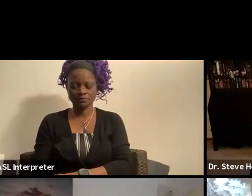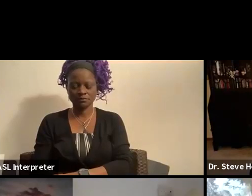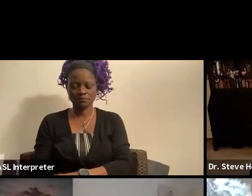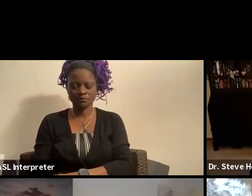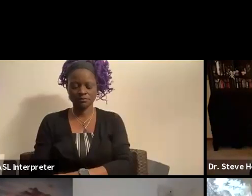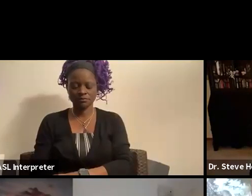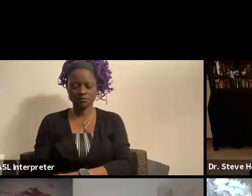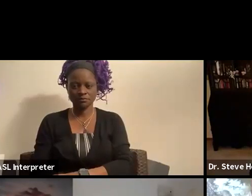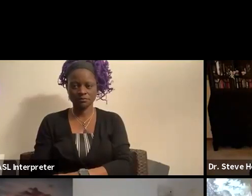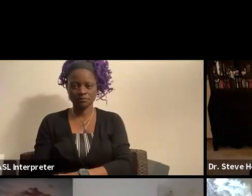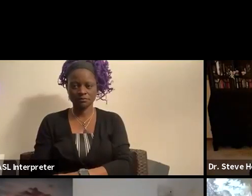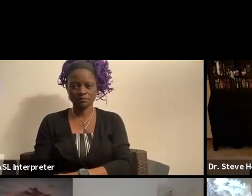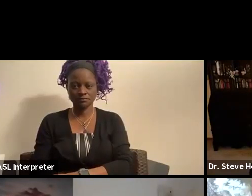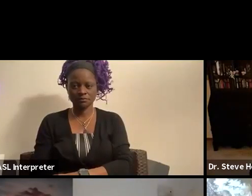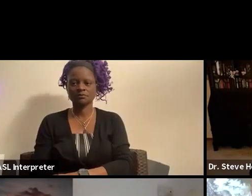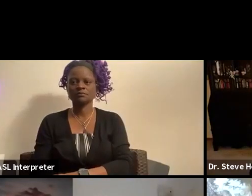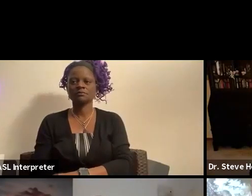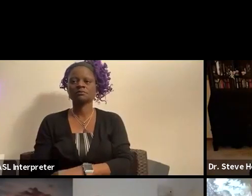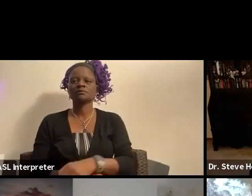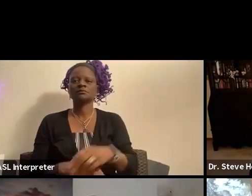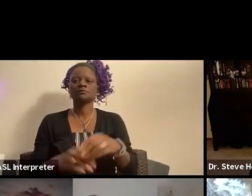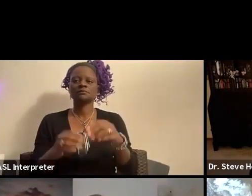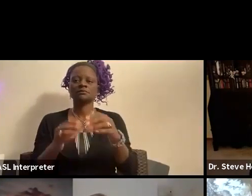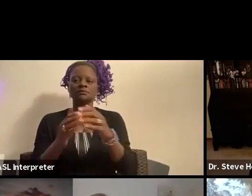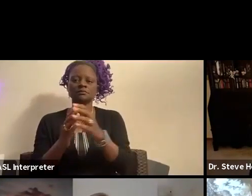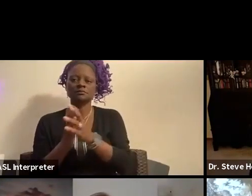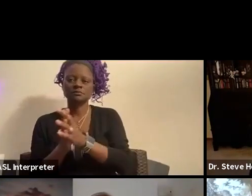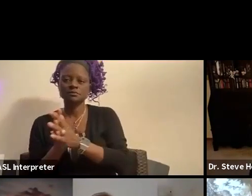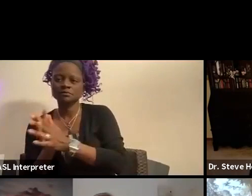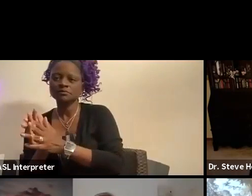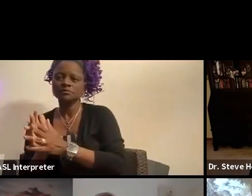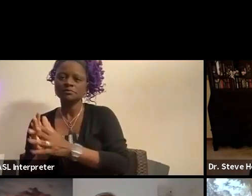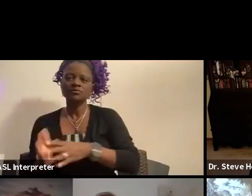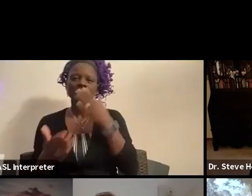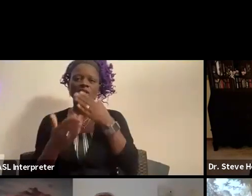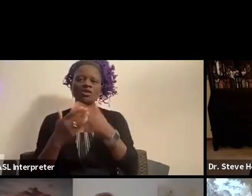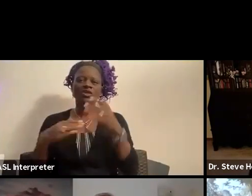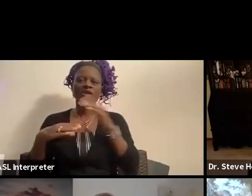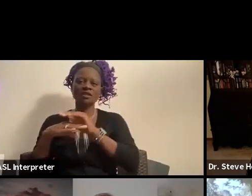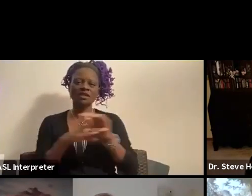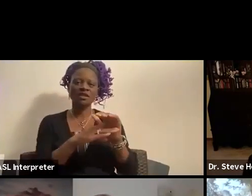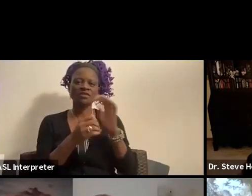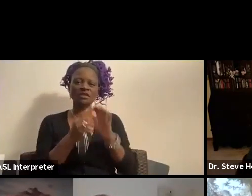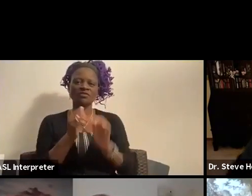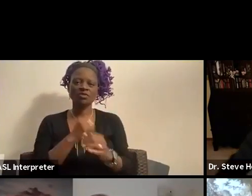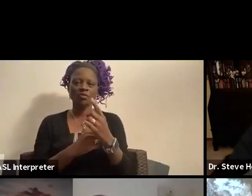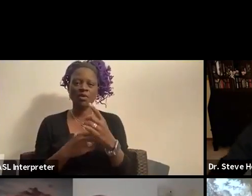We're now live, you can proceed supervisor Hopkins. Good evening, everyone, and thank you for joining us once again.